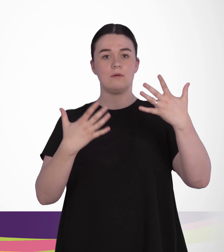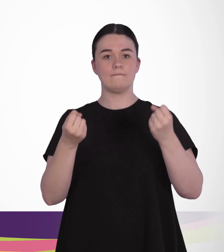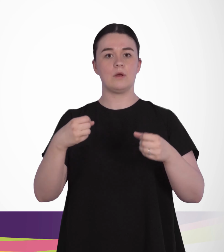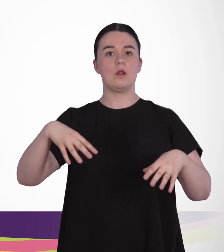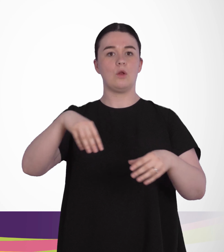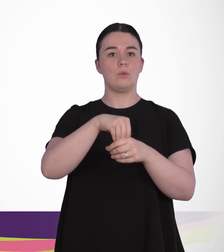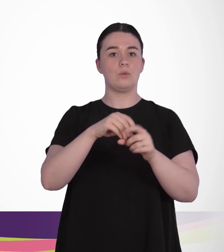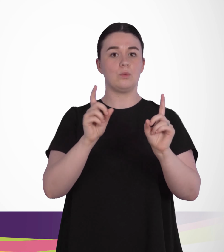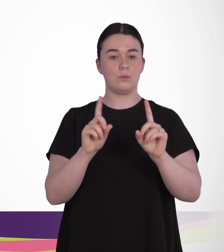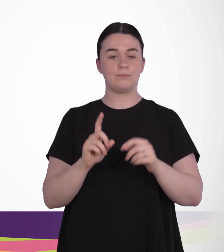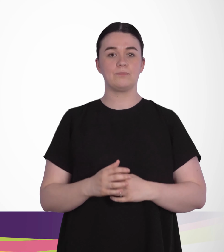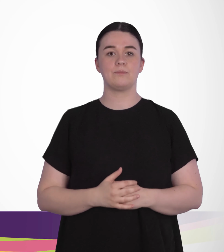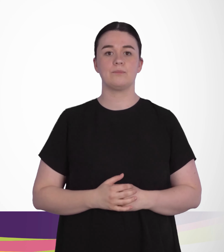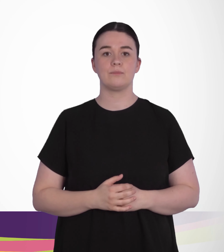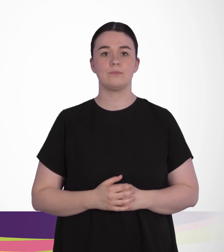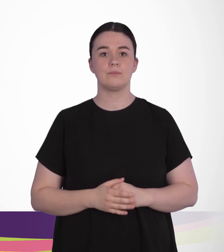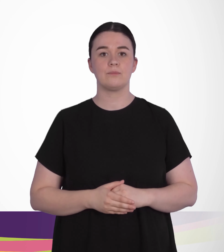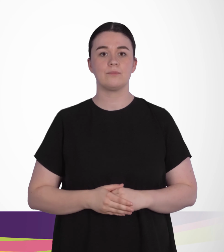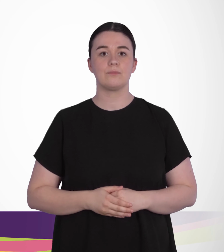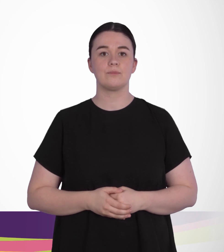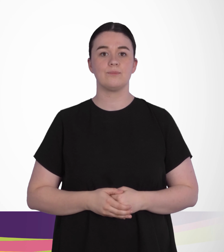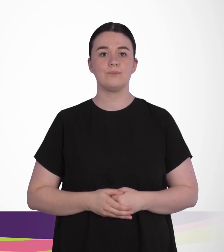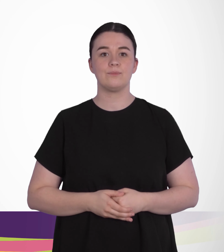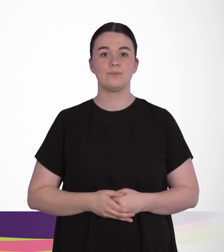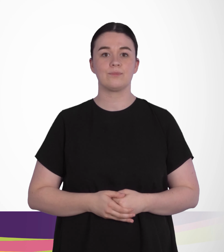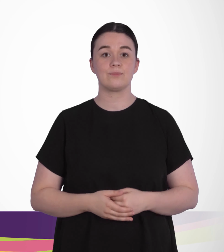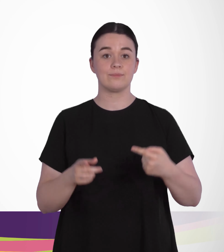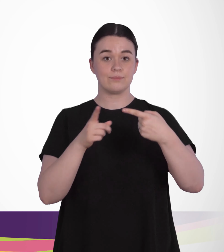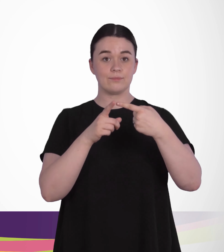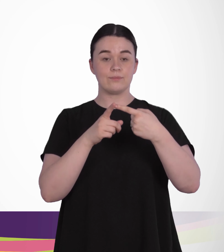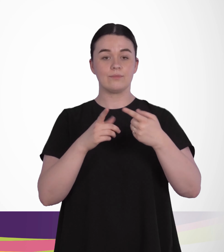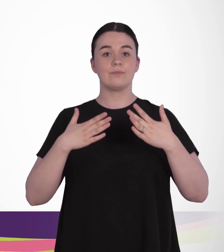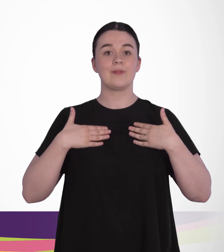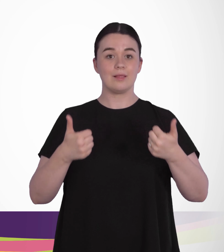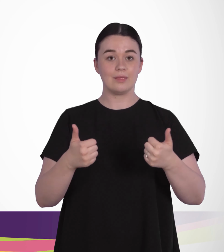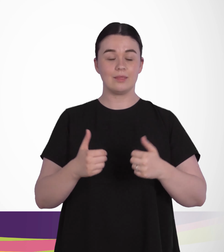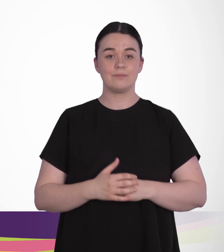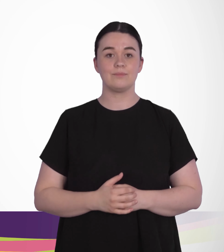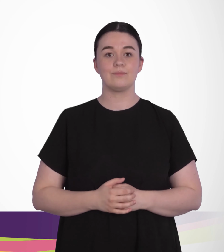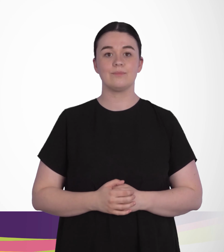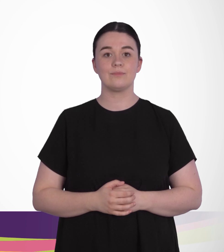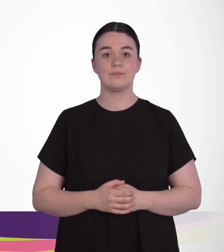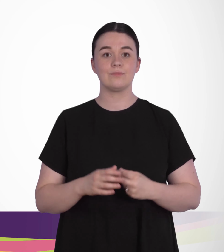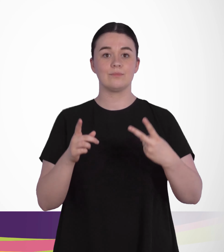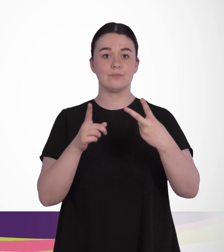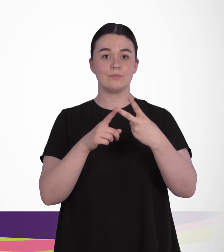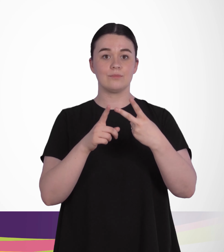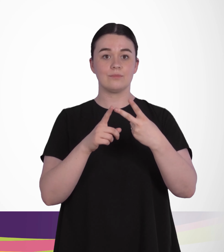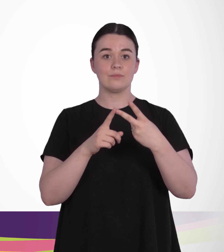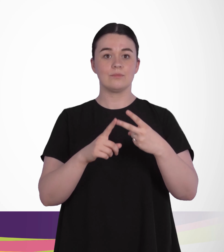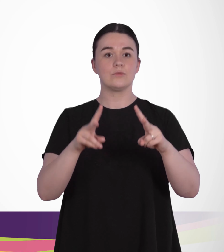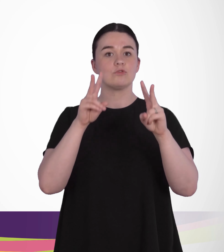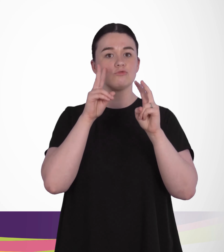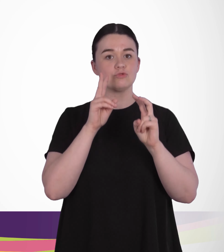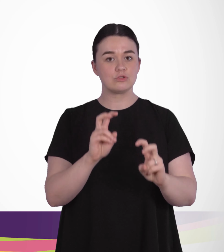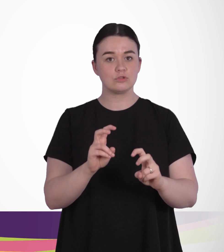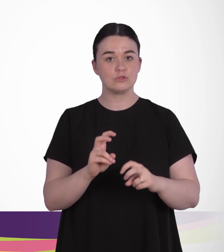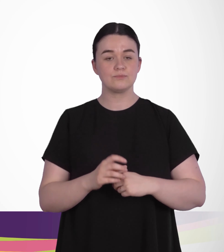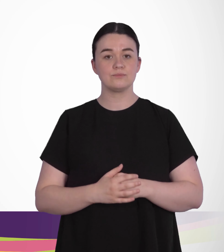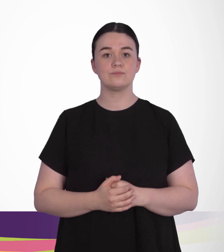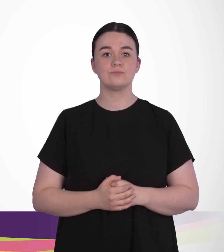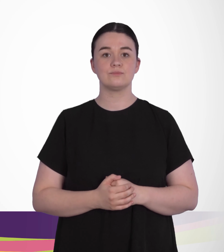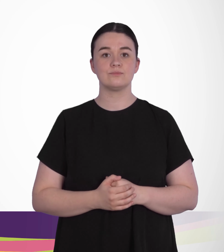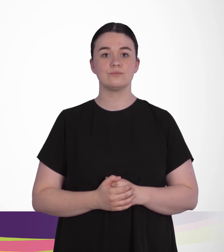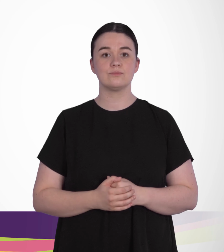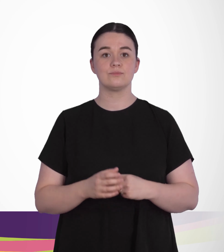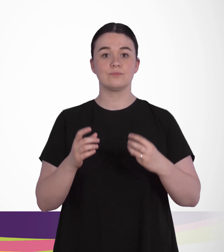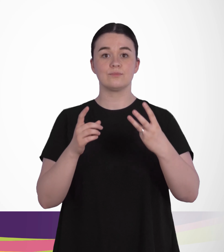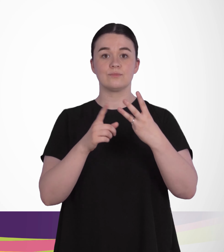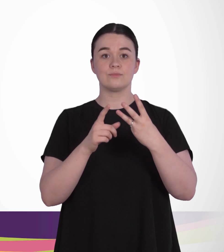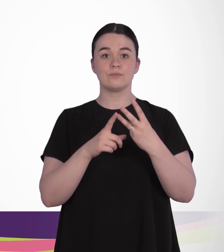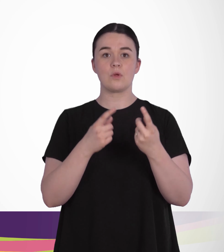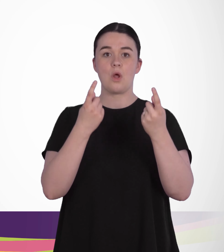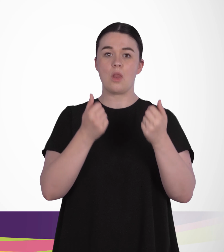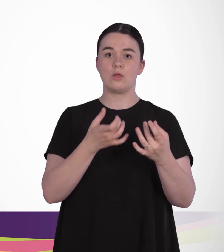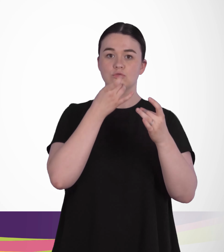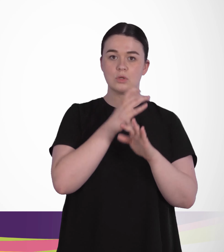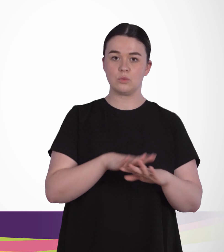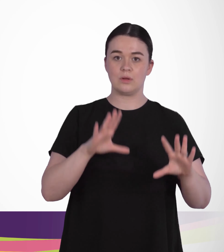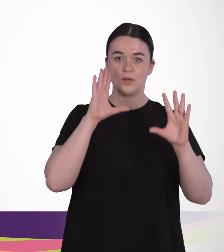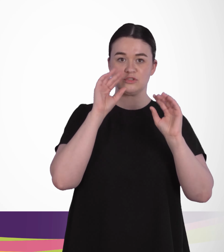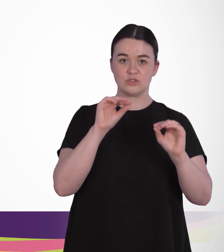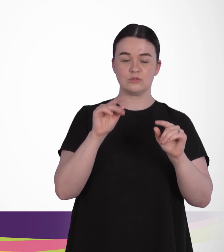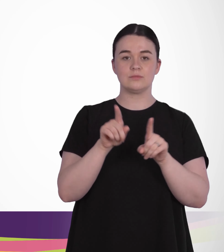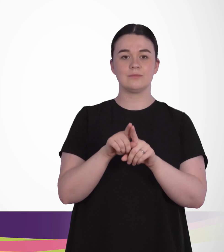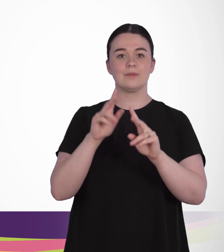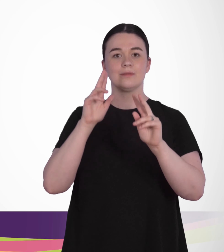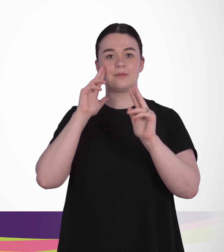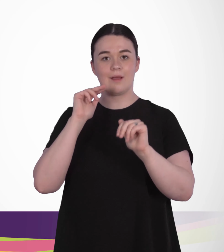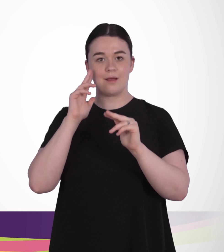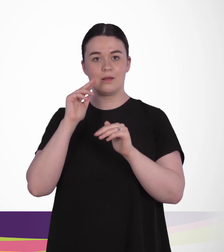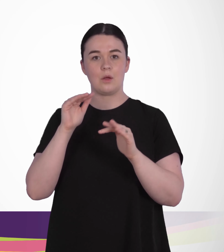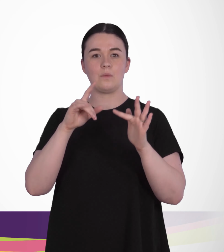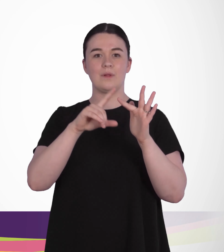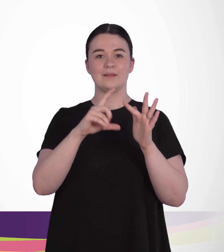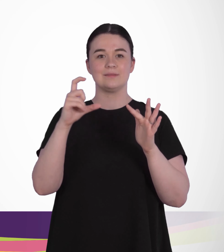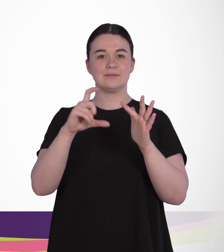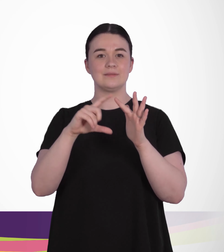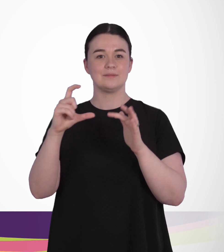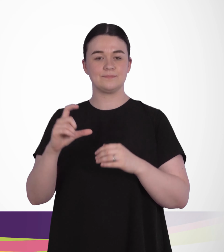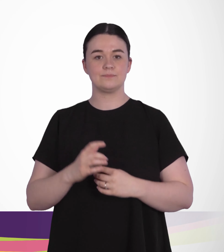This included health, research, early childhood education and care (ECEC),